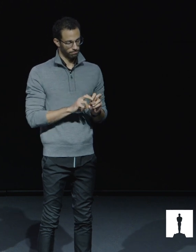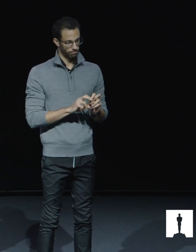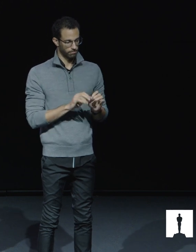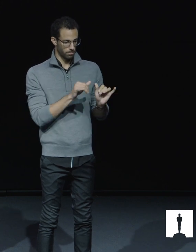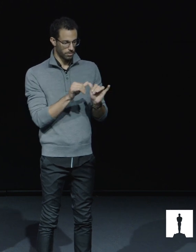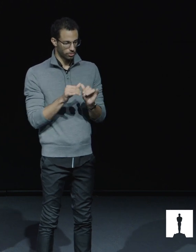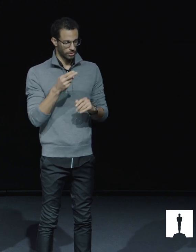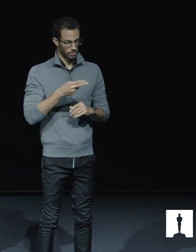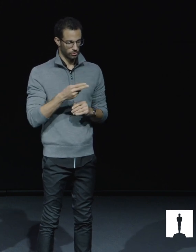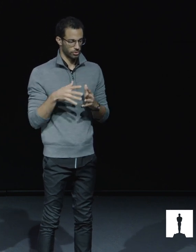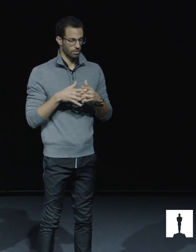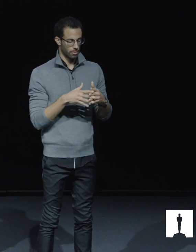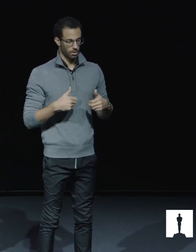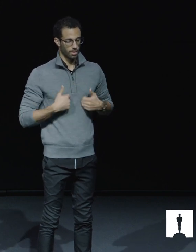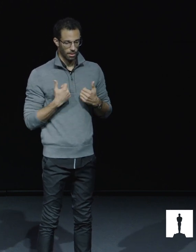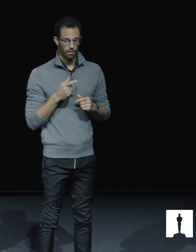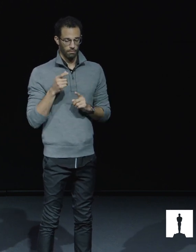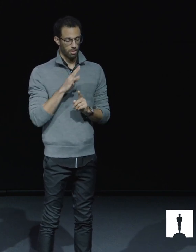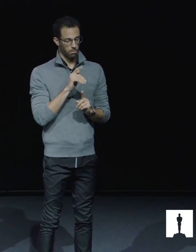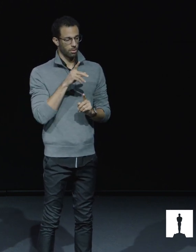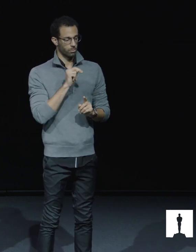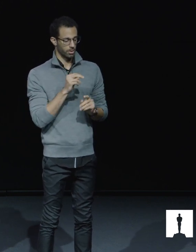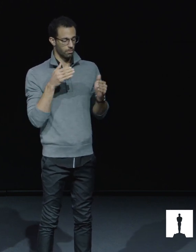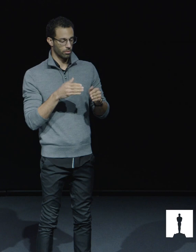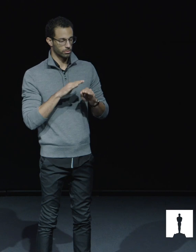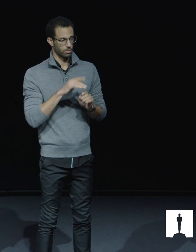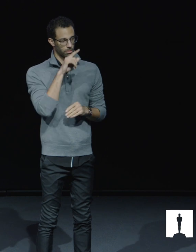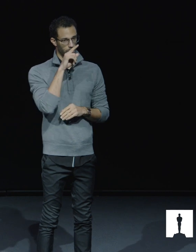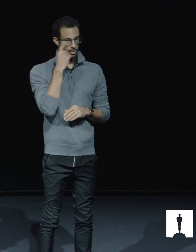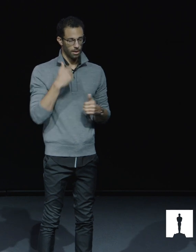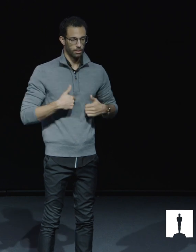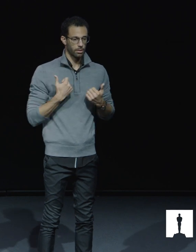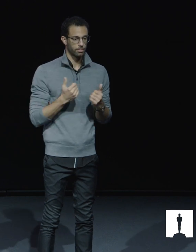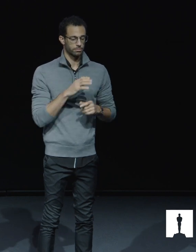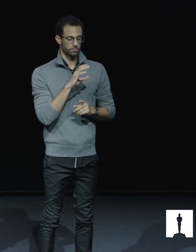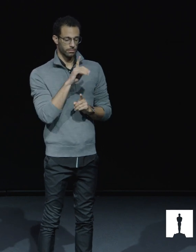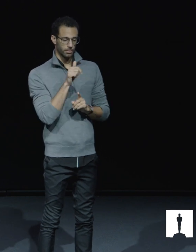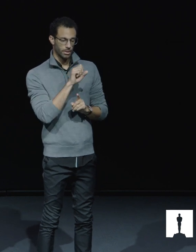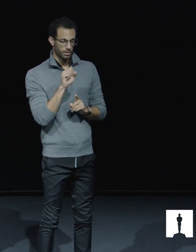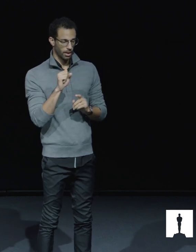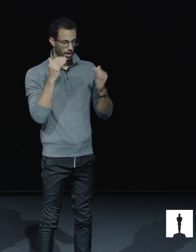focused on Black life and questions of class, desire, whiteness, anti-Blackness, and the